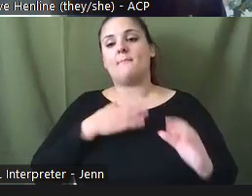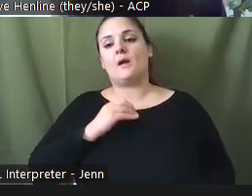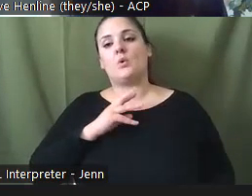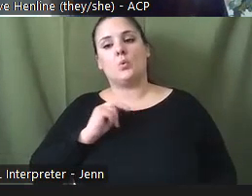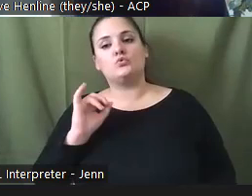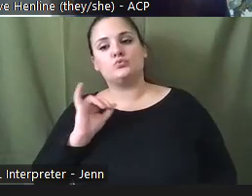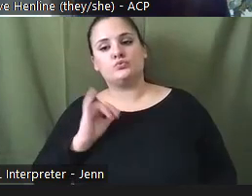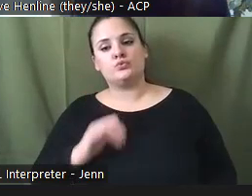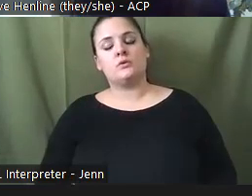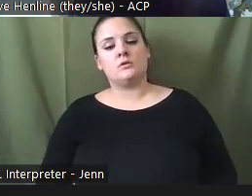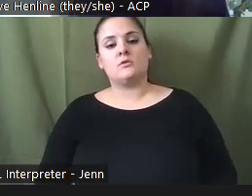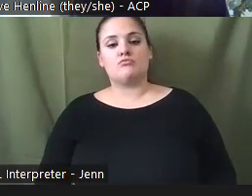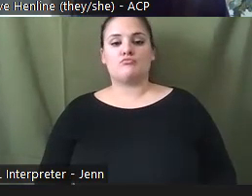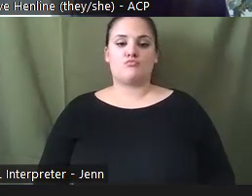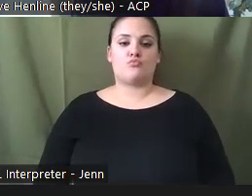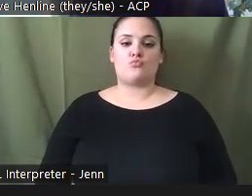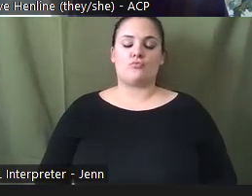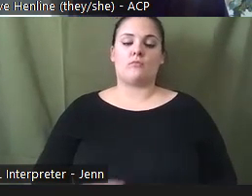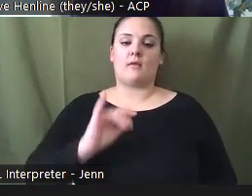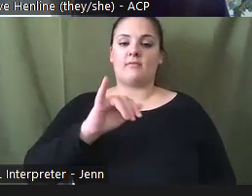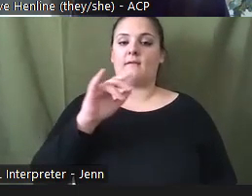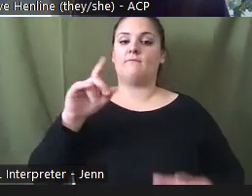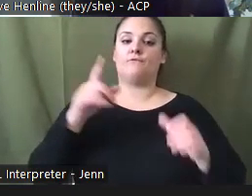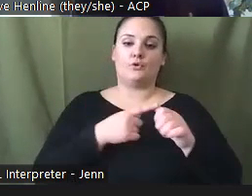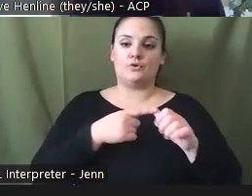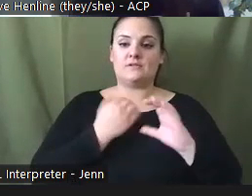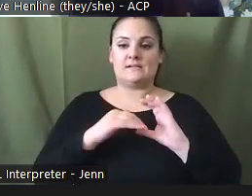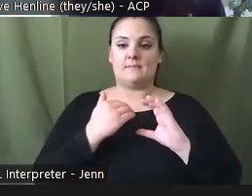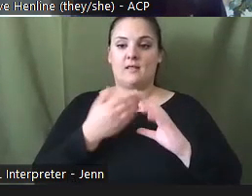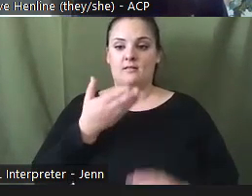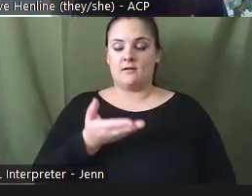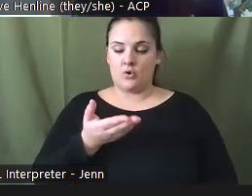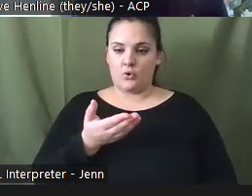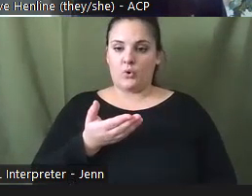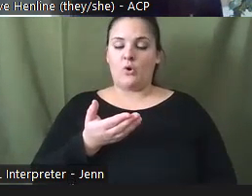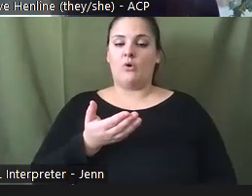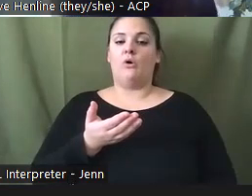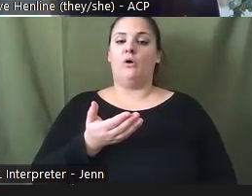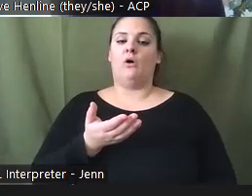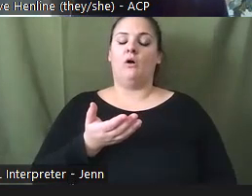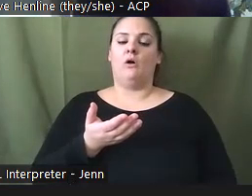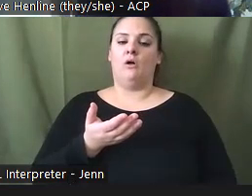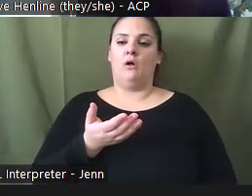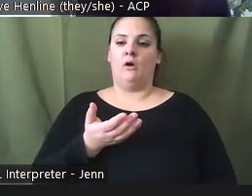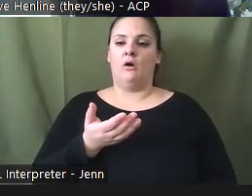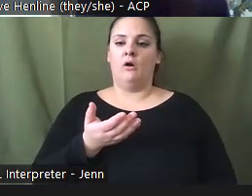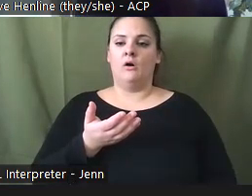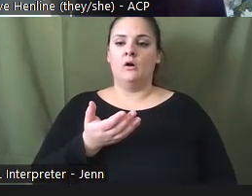The main email address there is not, or rather if I'm out of the office, it's